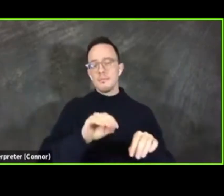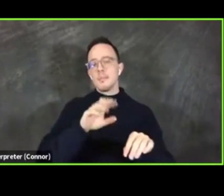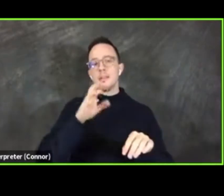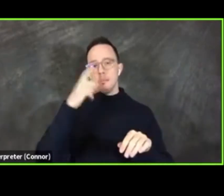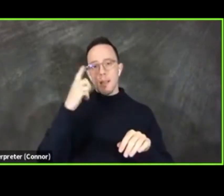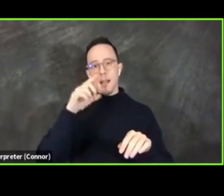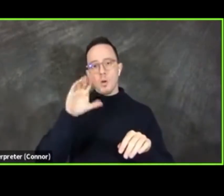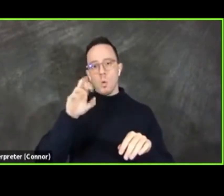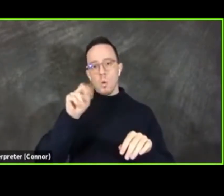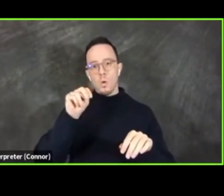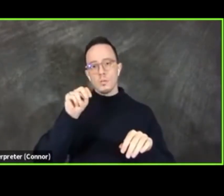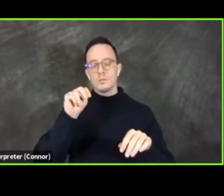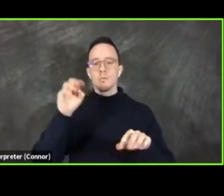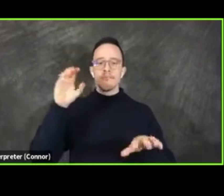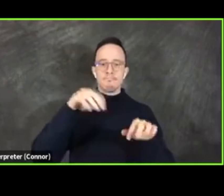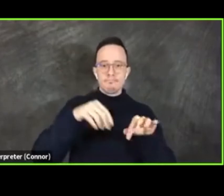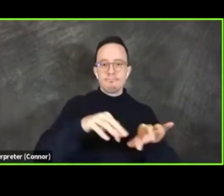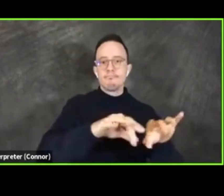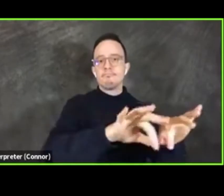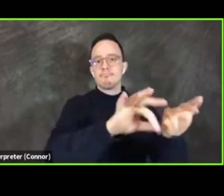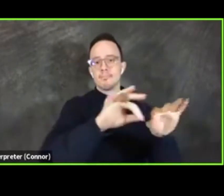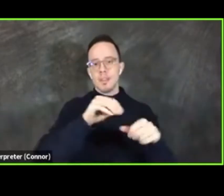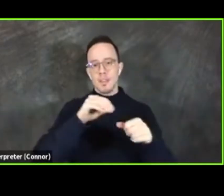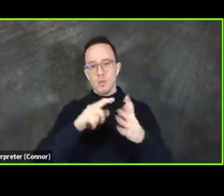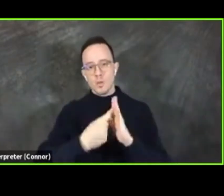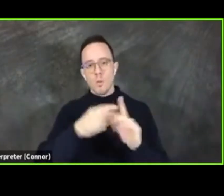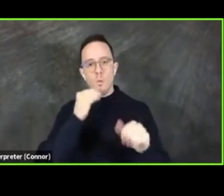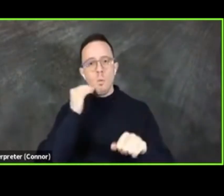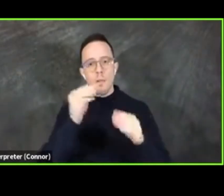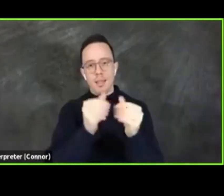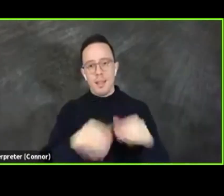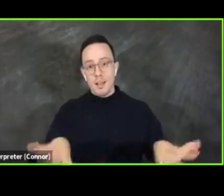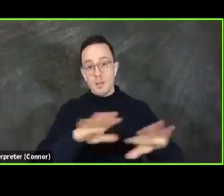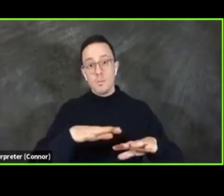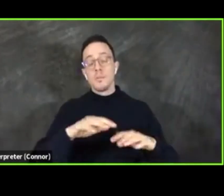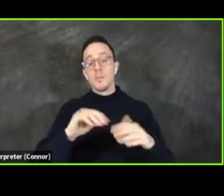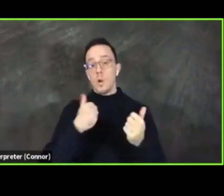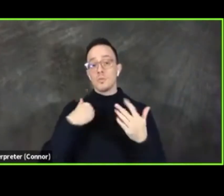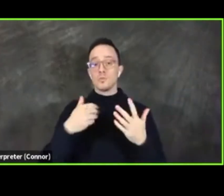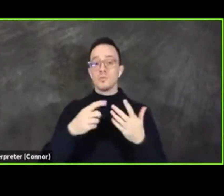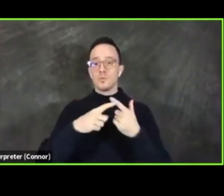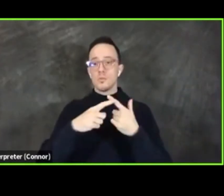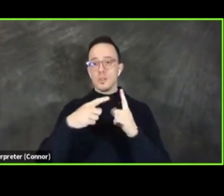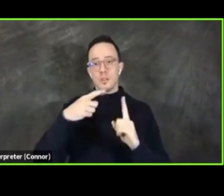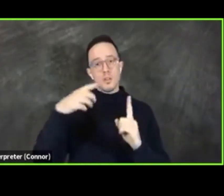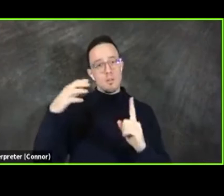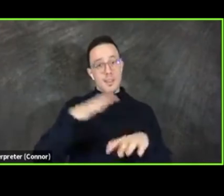HOMELAND OF LENAPEHOKING IN AN EFFORT TO REMATRIATE THE LAND AND CALL LENAPEYOK